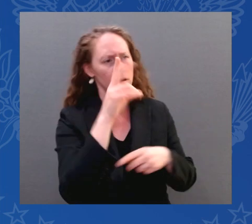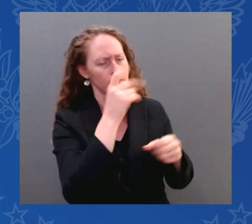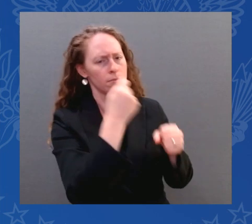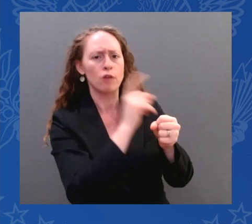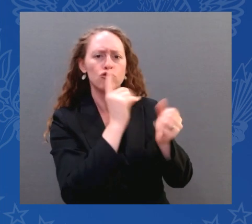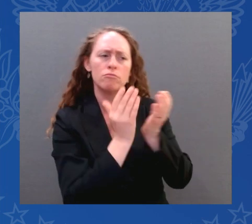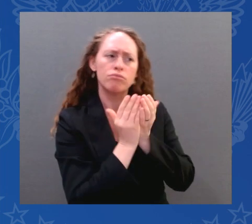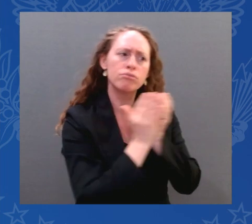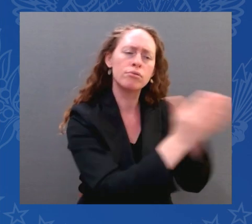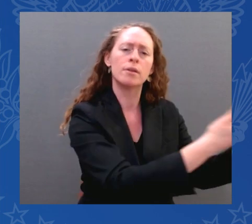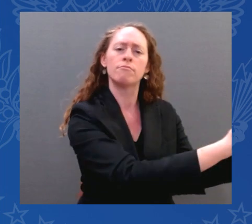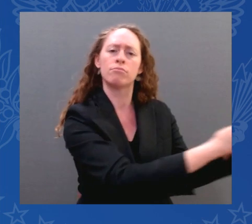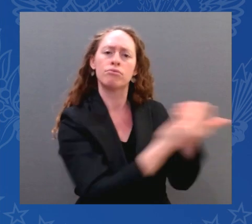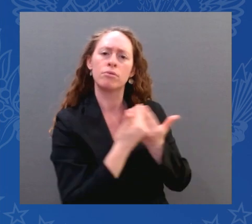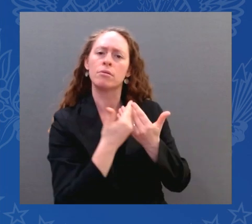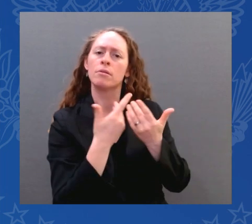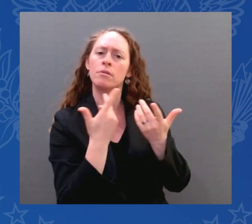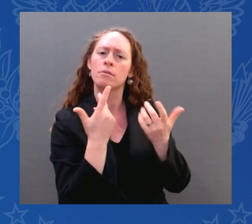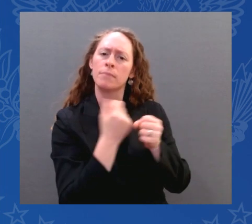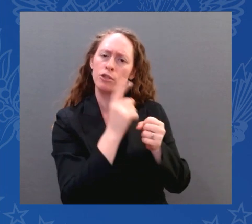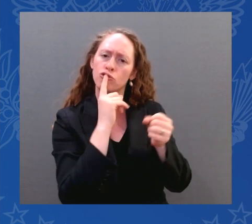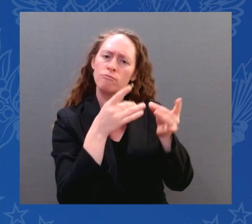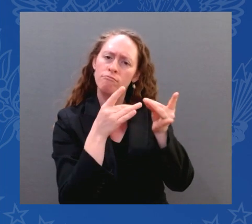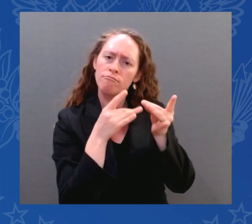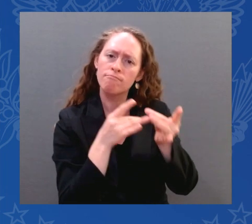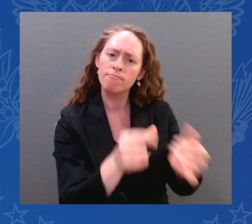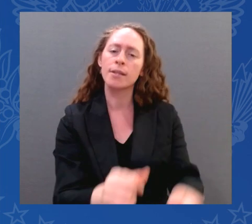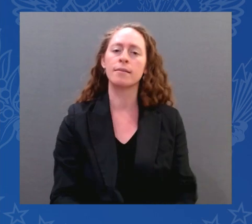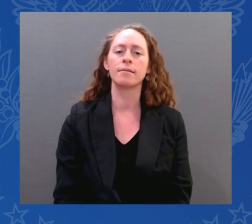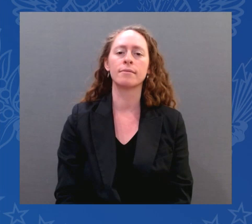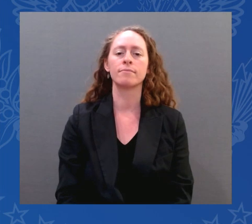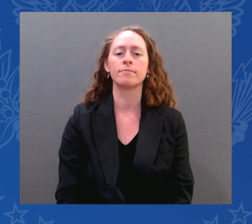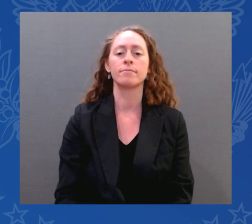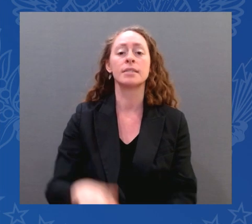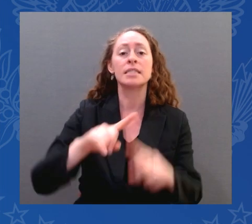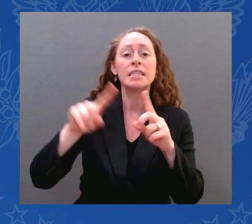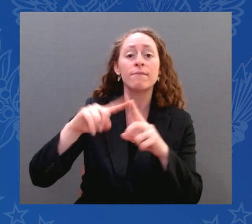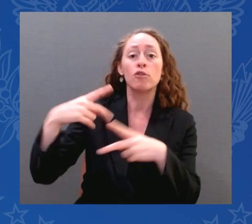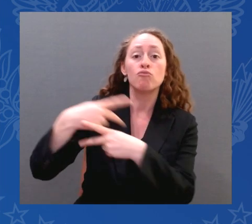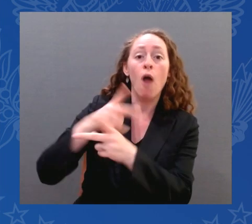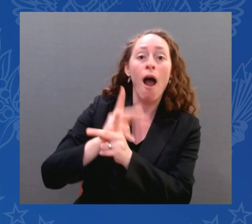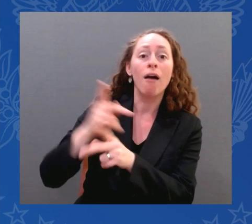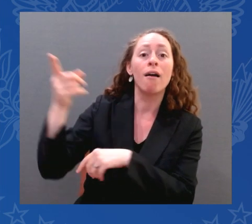can be exported efficiently all over the world. Our farmers and ranchers,